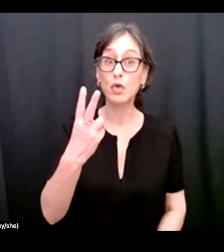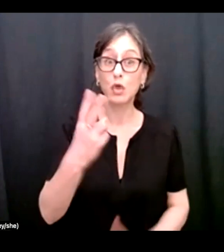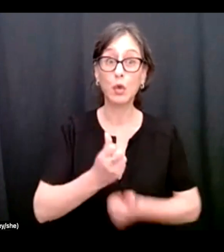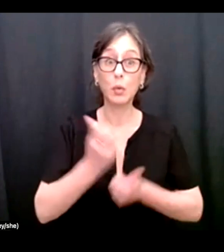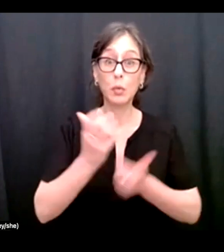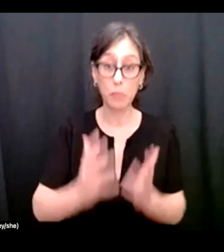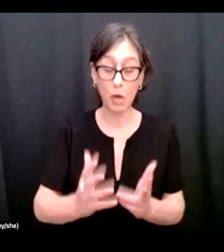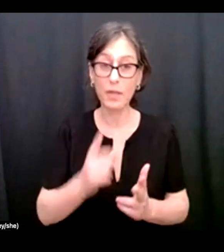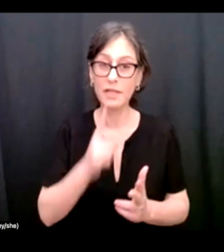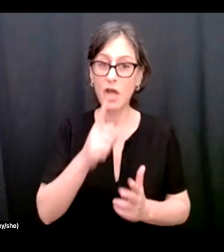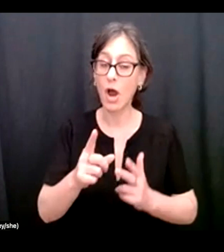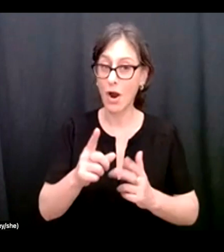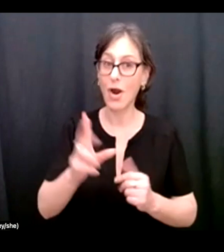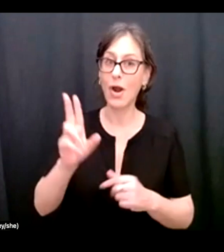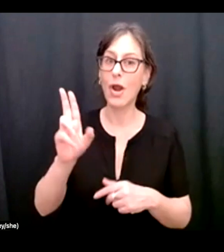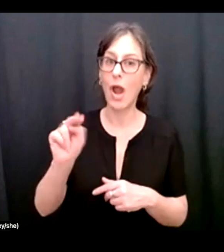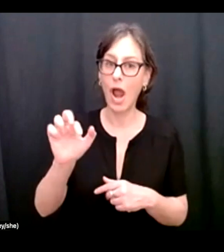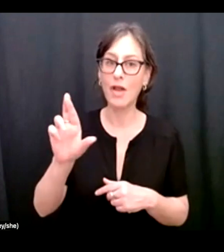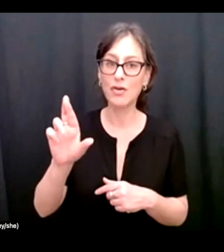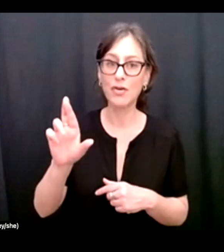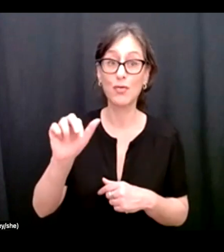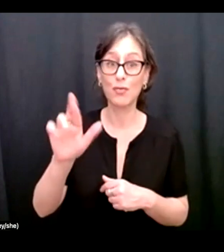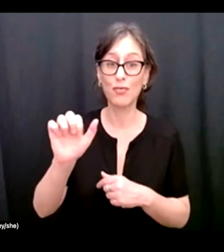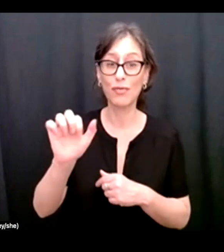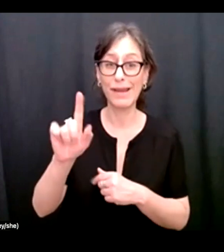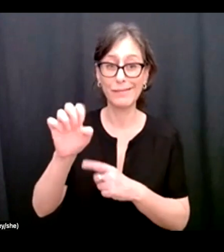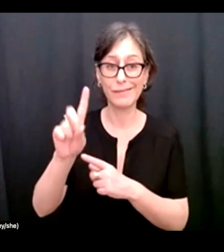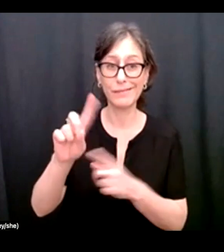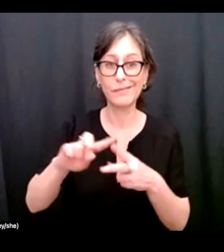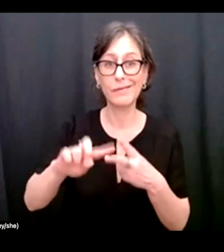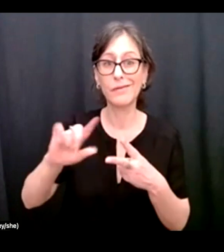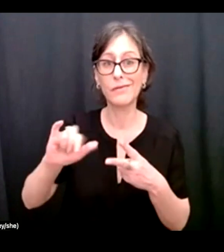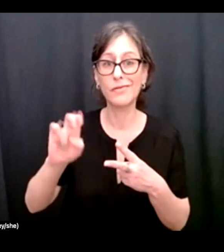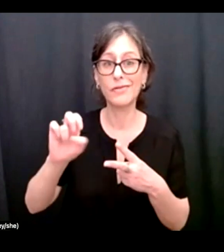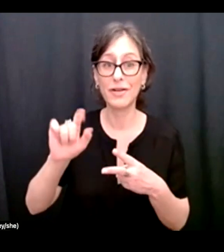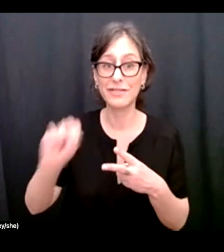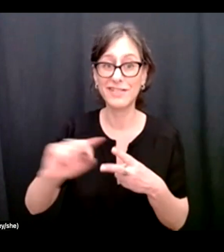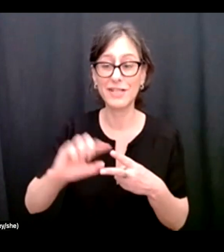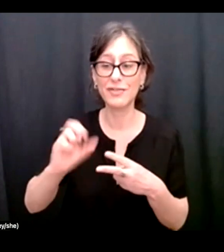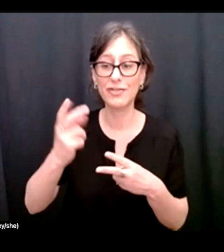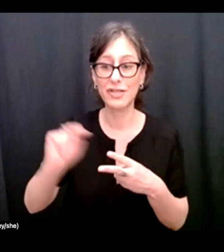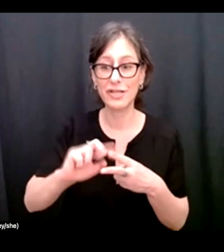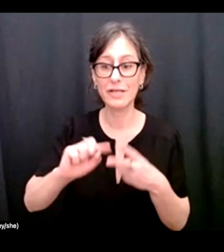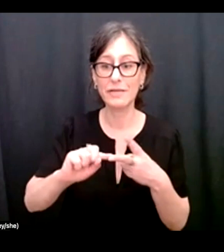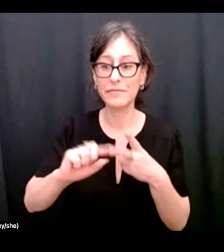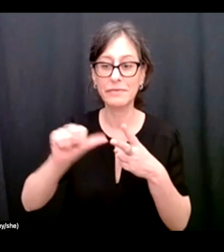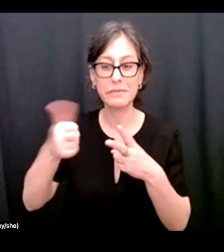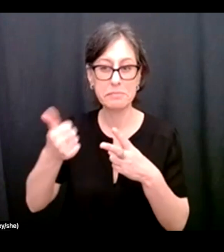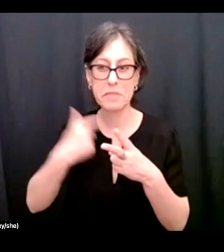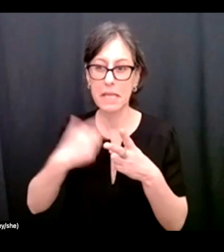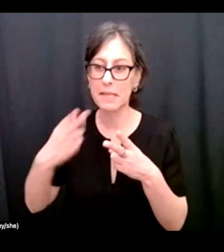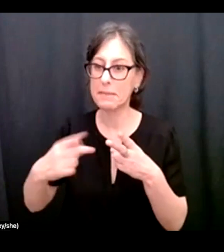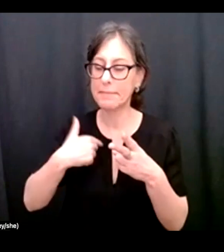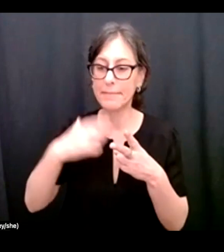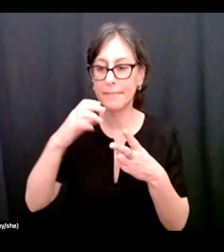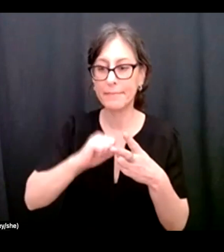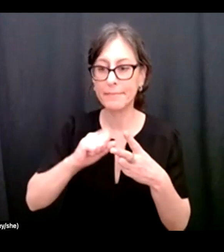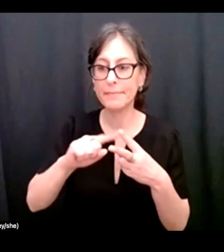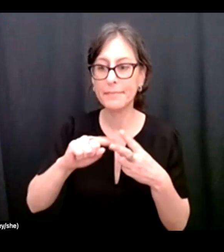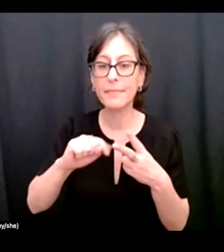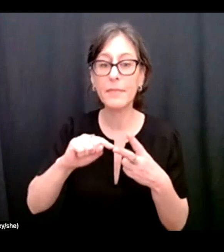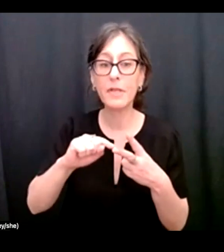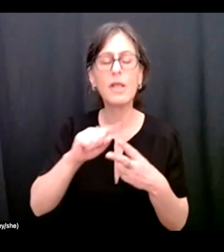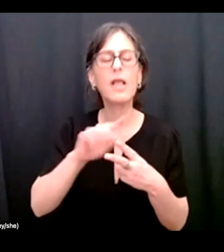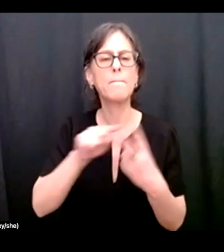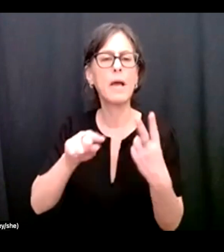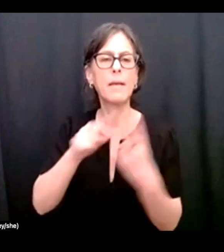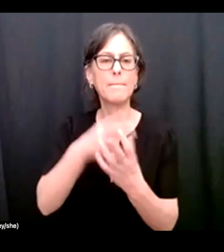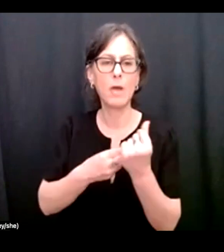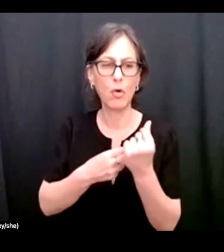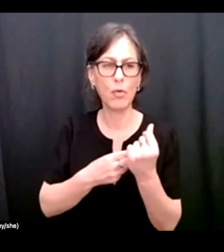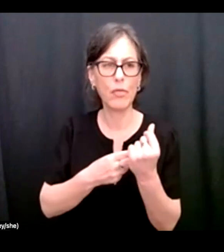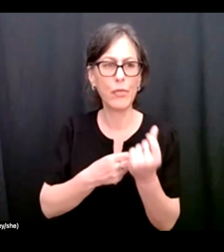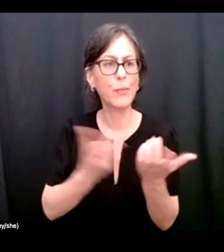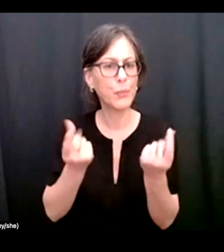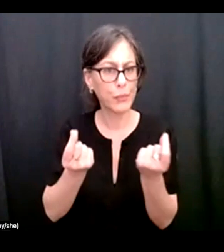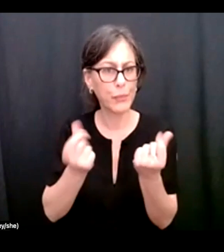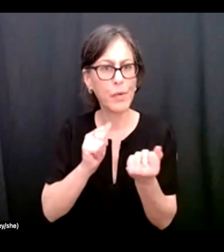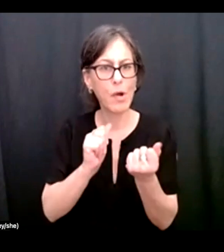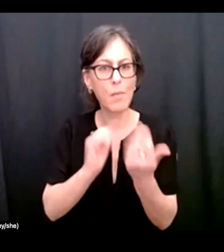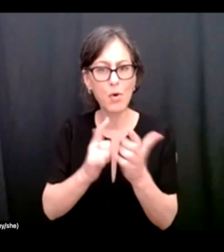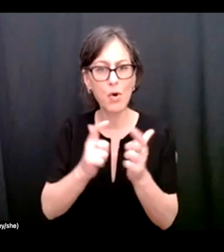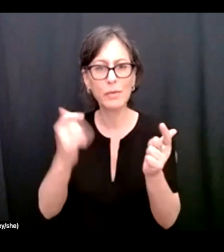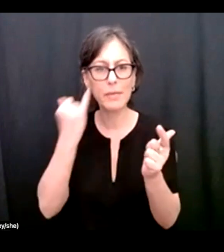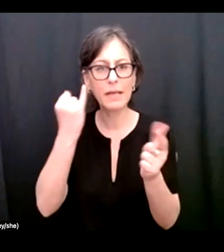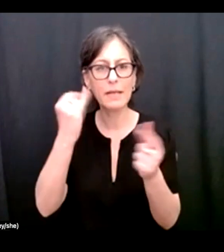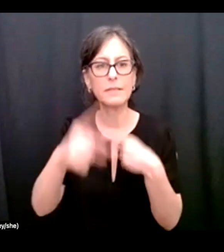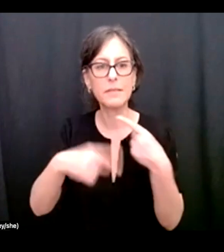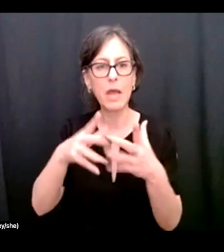Hemphill and and Justin Chin is their ability to tackle these big ideas of America, and what